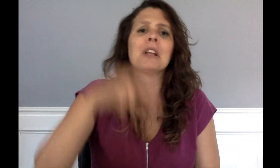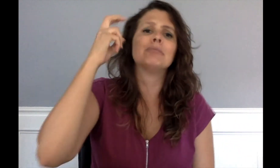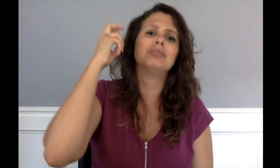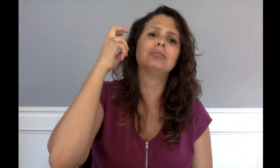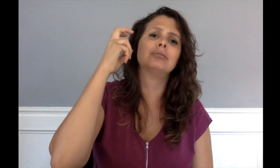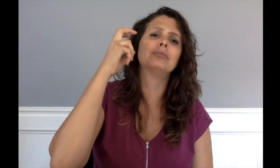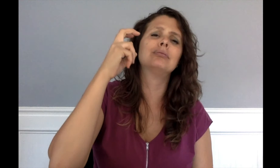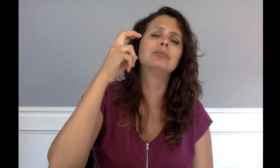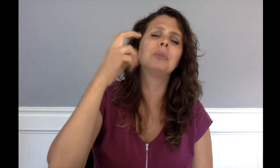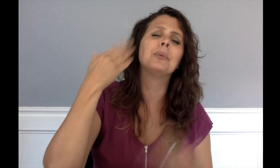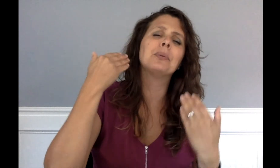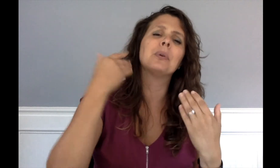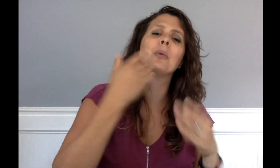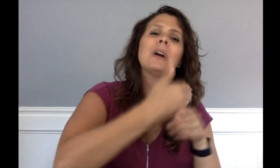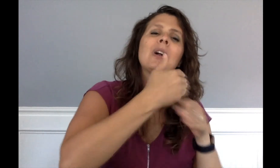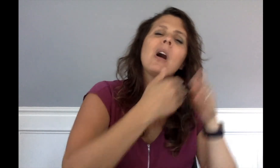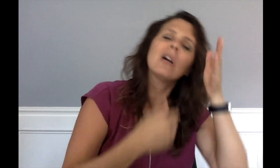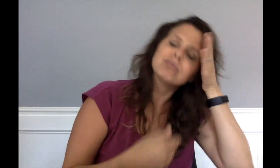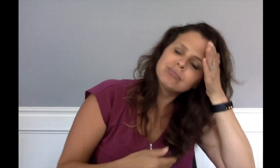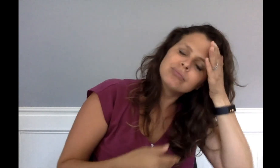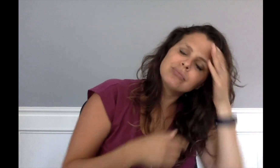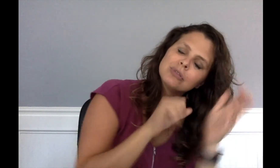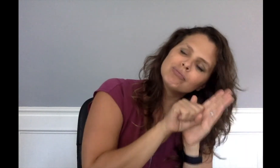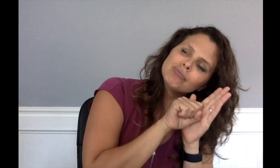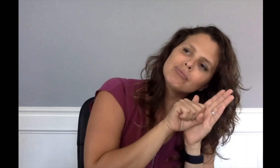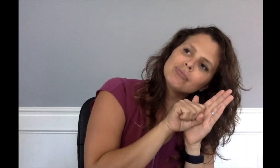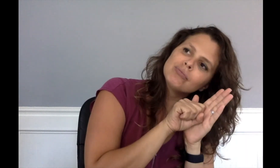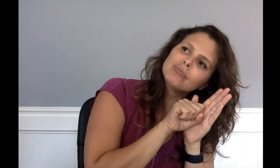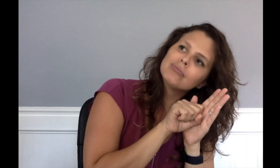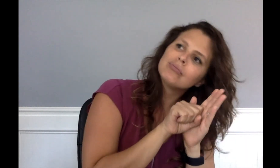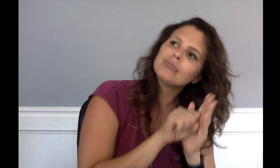Charlie leaned his head against the cool glass as the